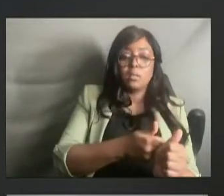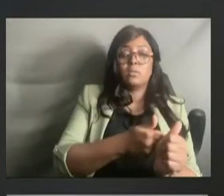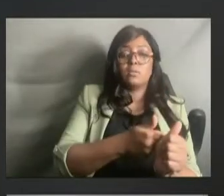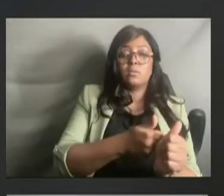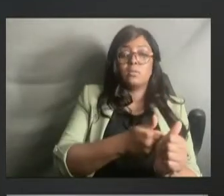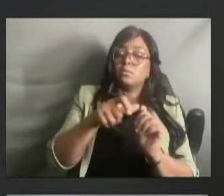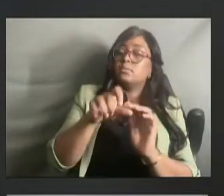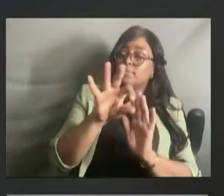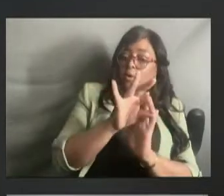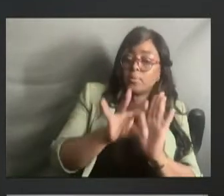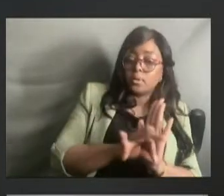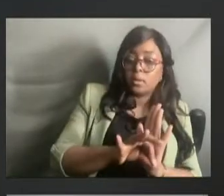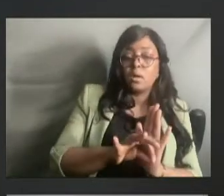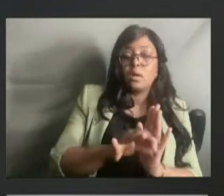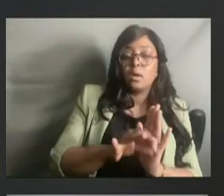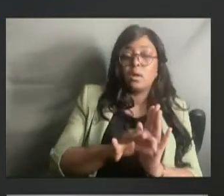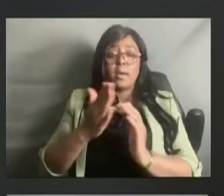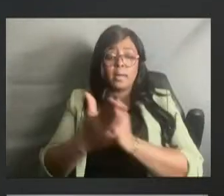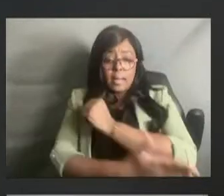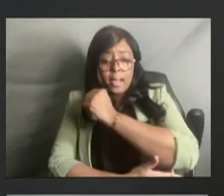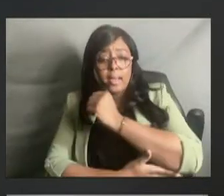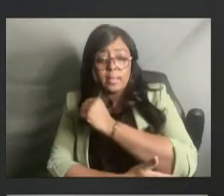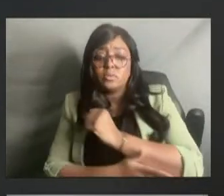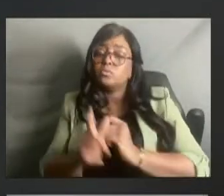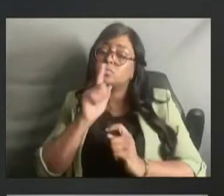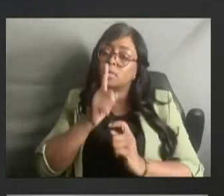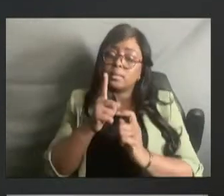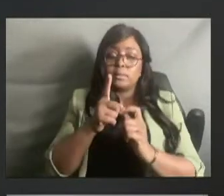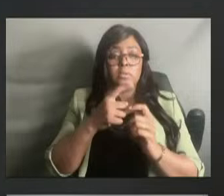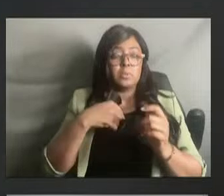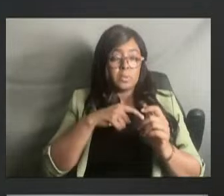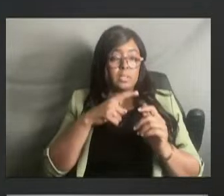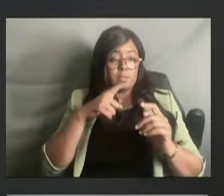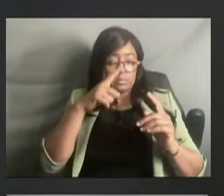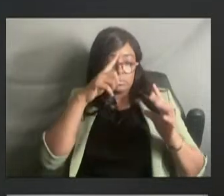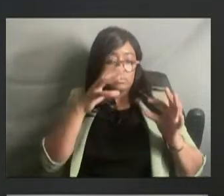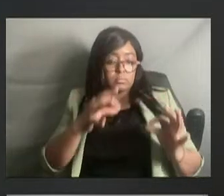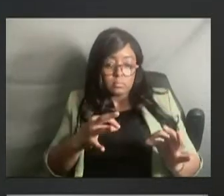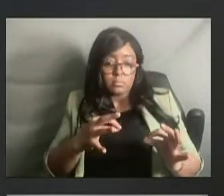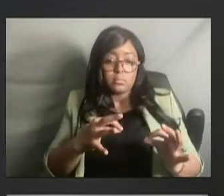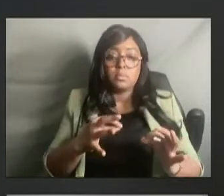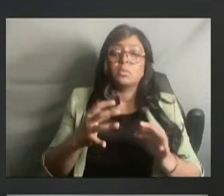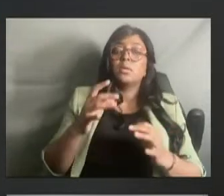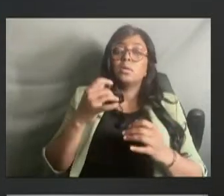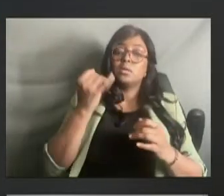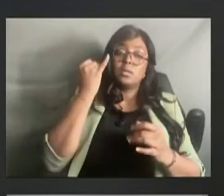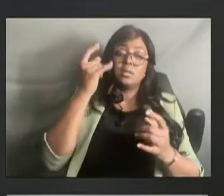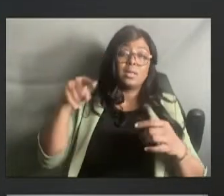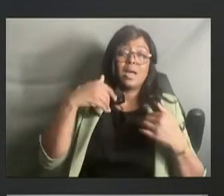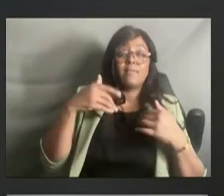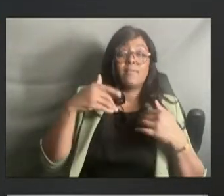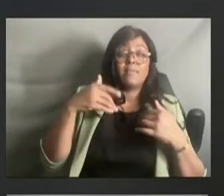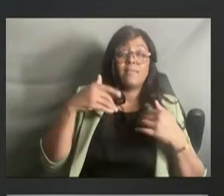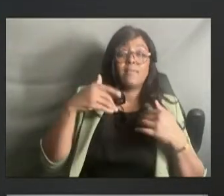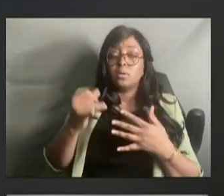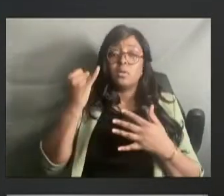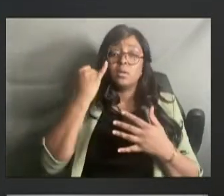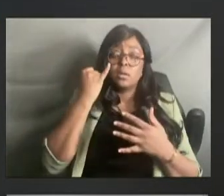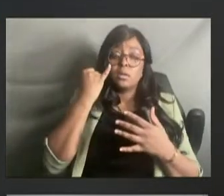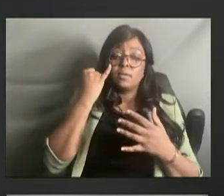formula. Our county funding is largely discretionary in the sense that they have some choice